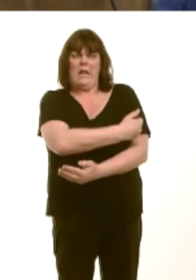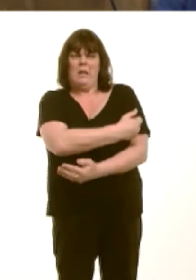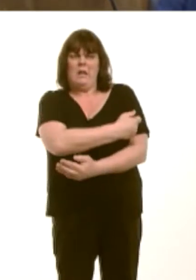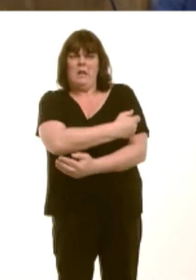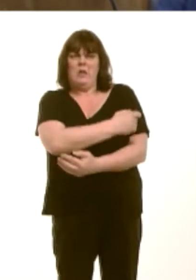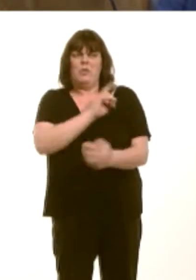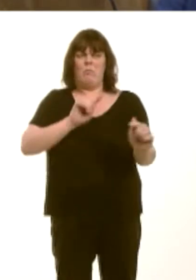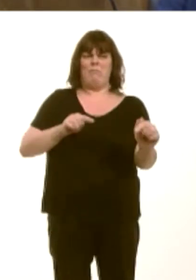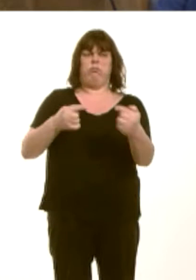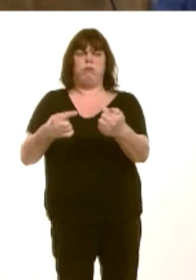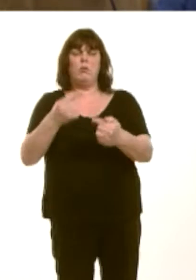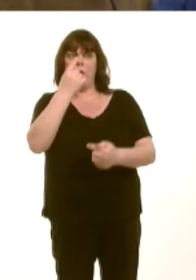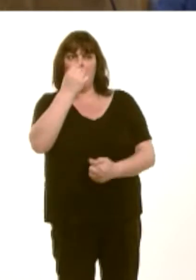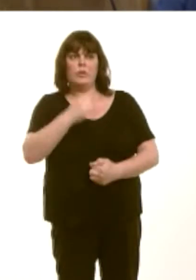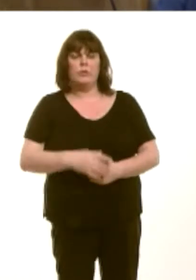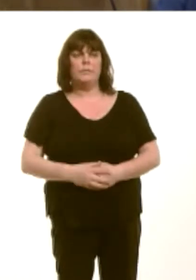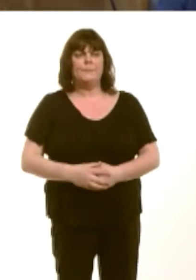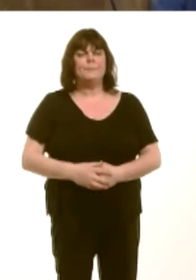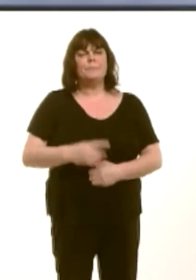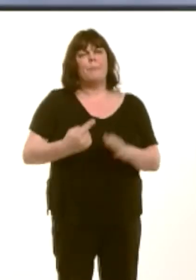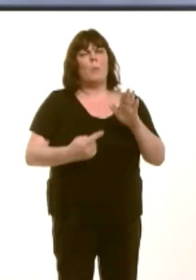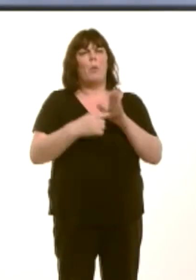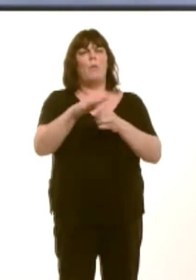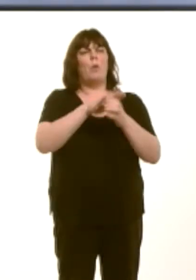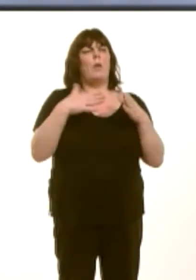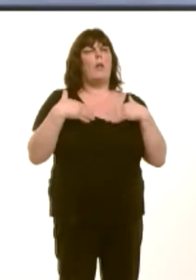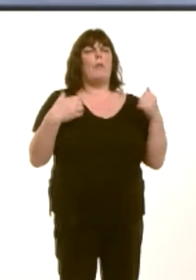Itís important, of course, that local health boards assess the risks of a claim going to